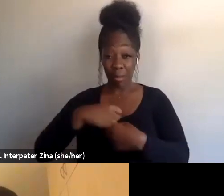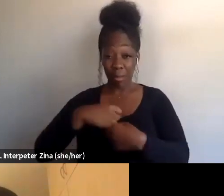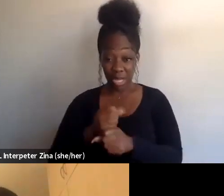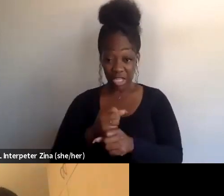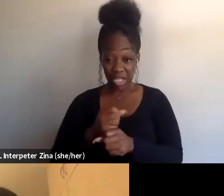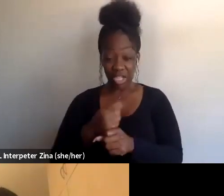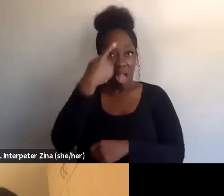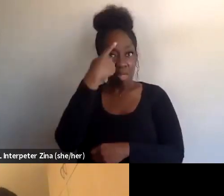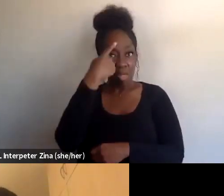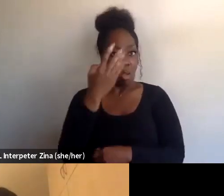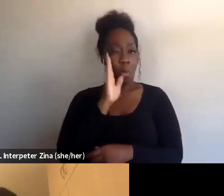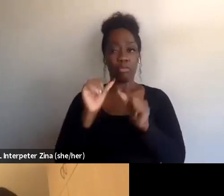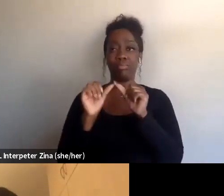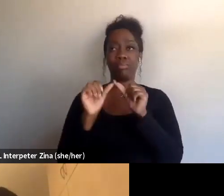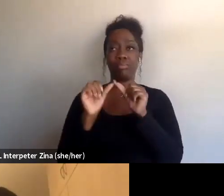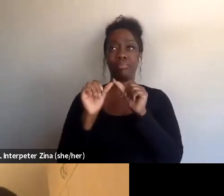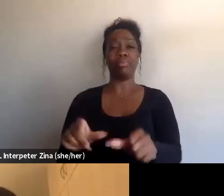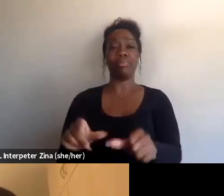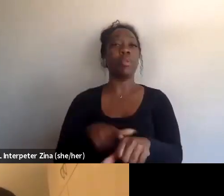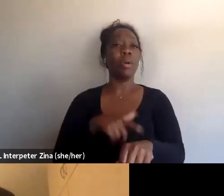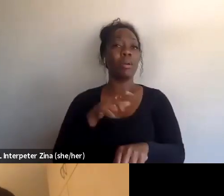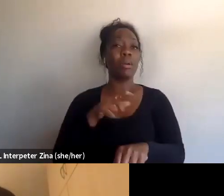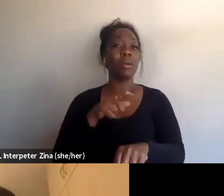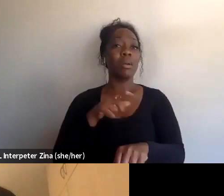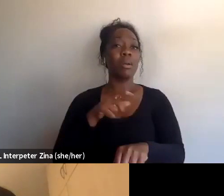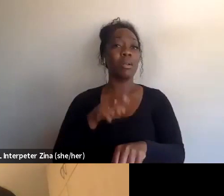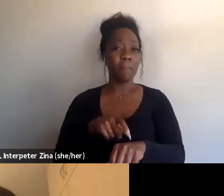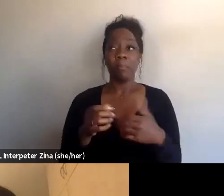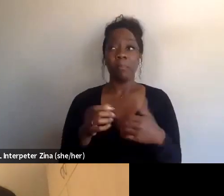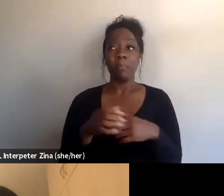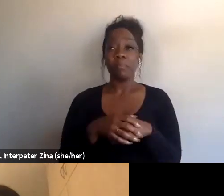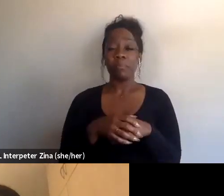you know, and it took a very long time to create